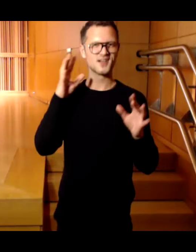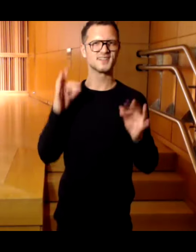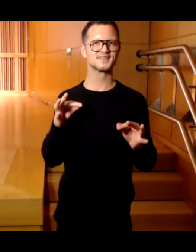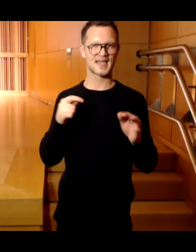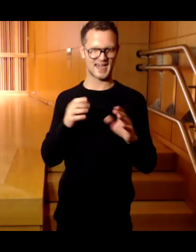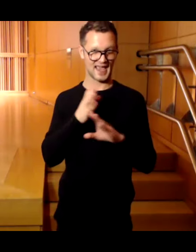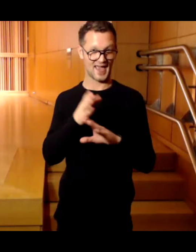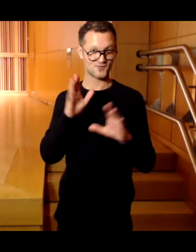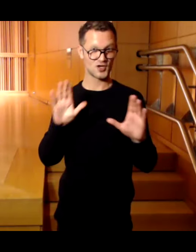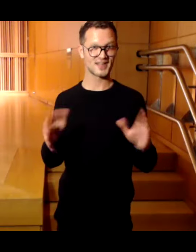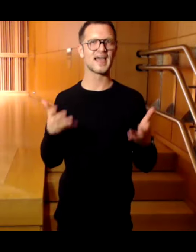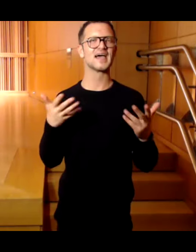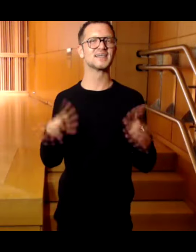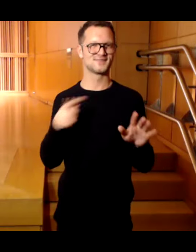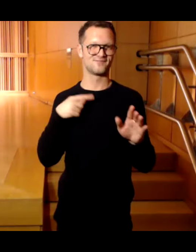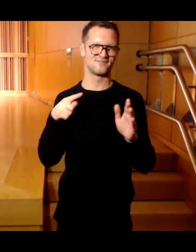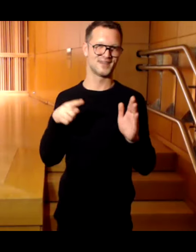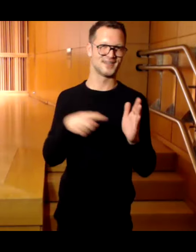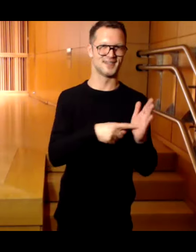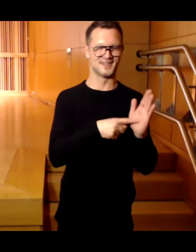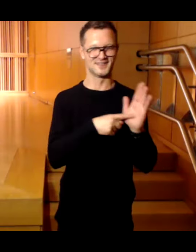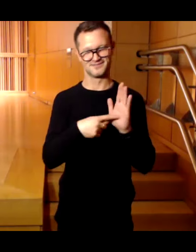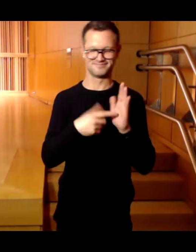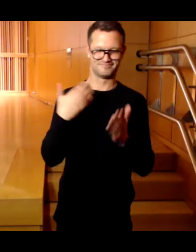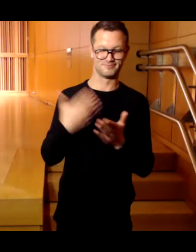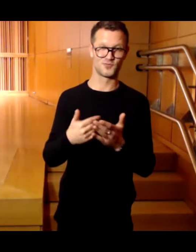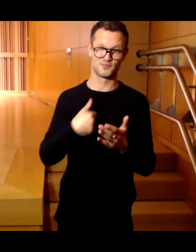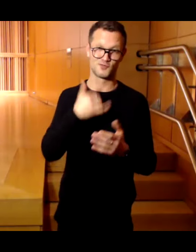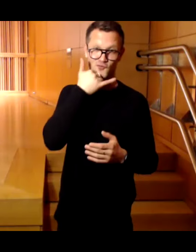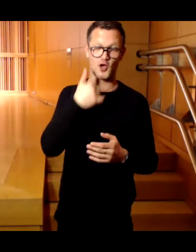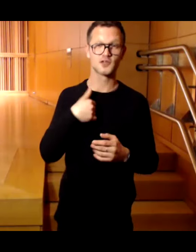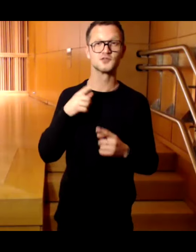As we were all waiting for the elevator on the fourth floor in the building, Robert popped a question.